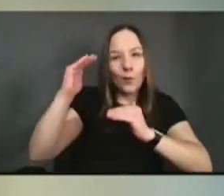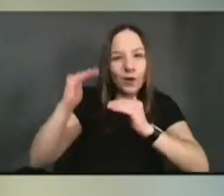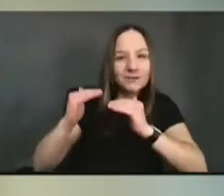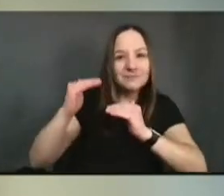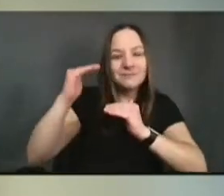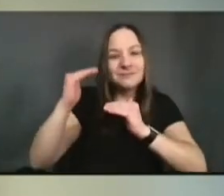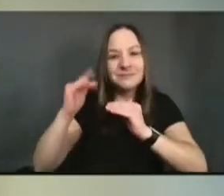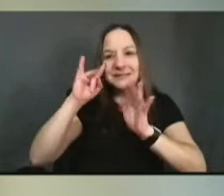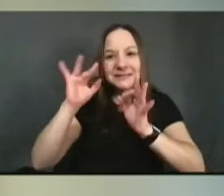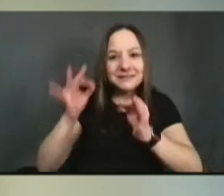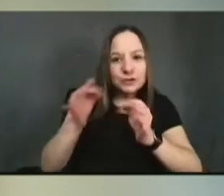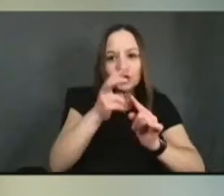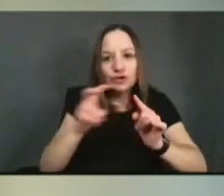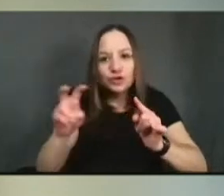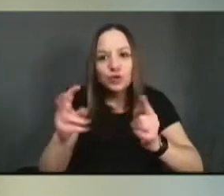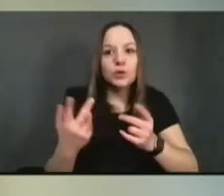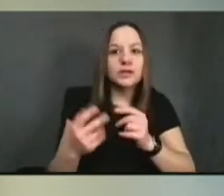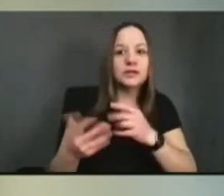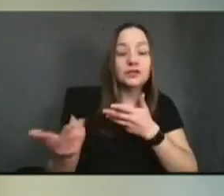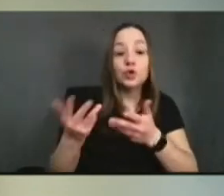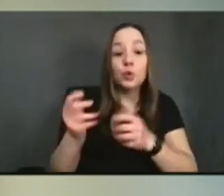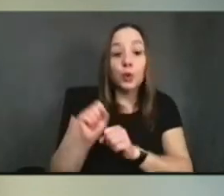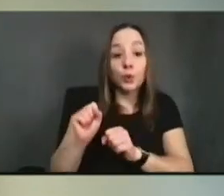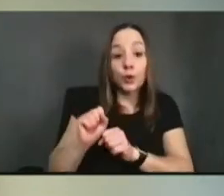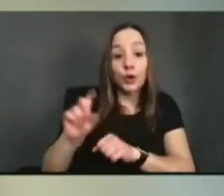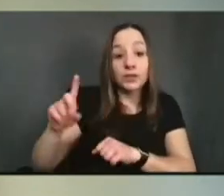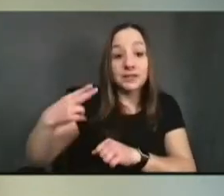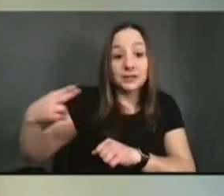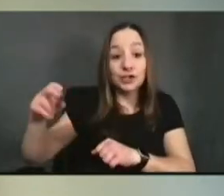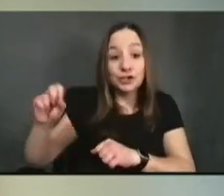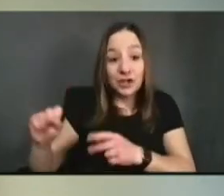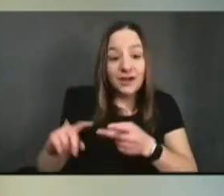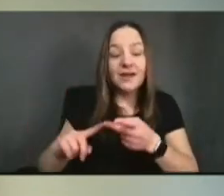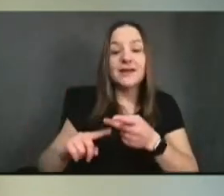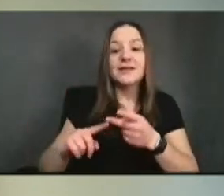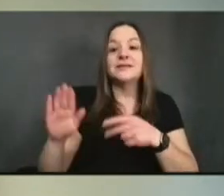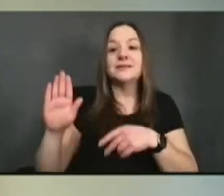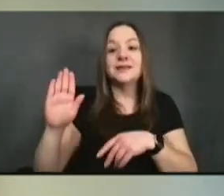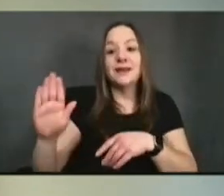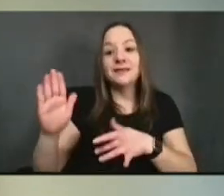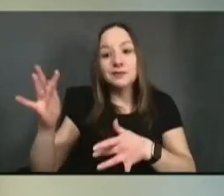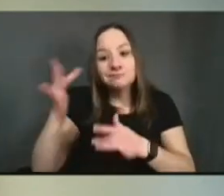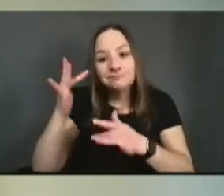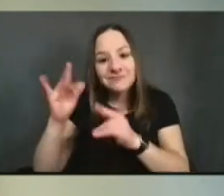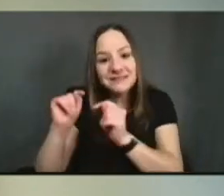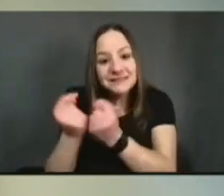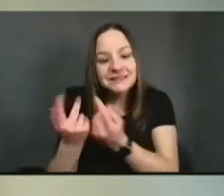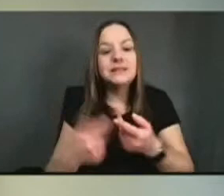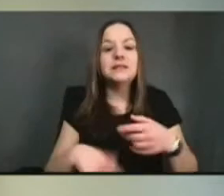thresholds and identify those percentages. We work with the Maryland Department of Health.